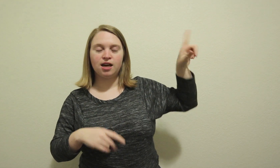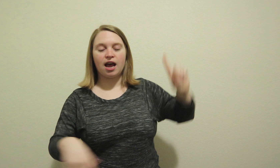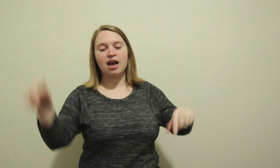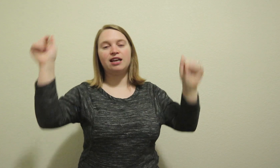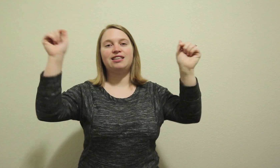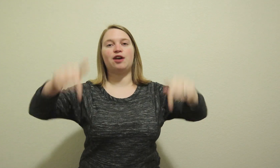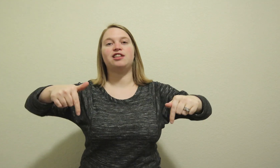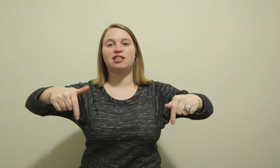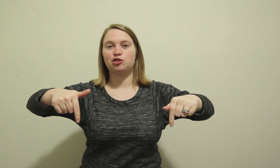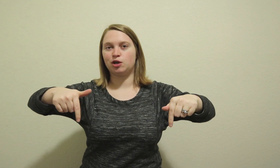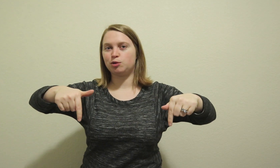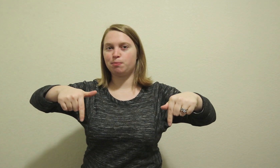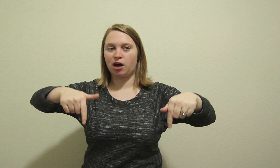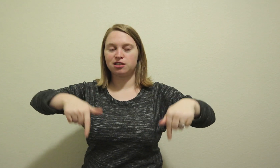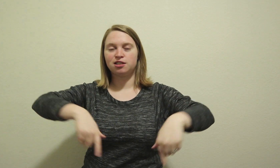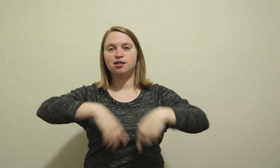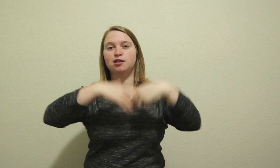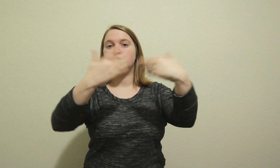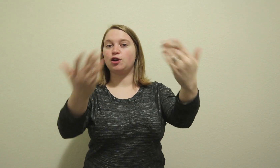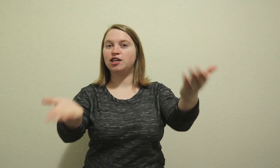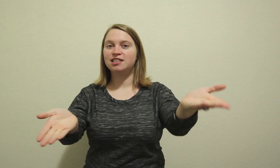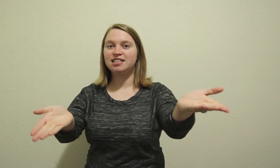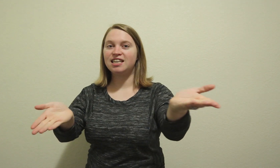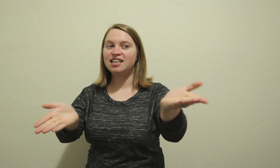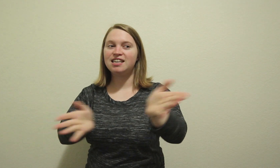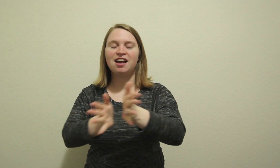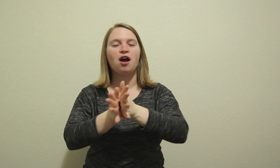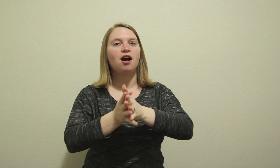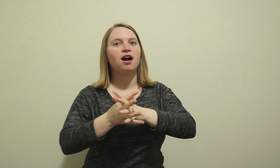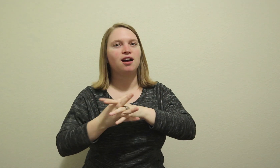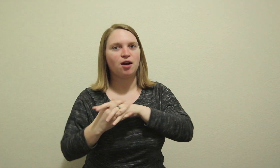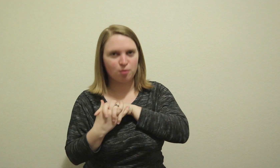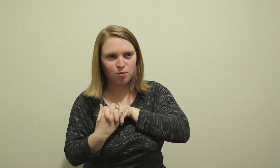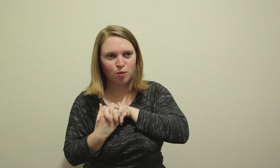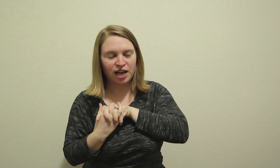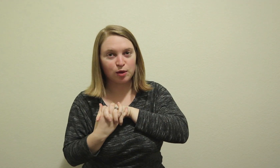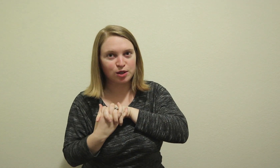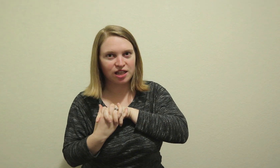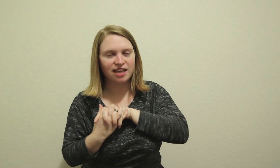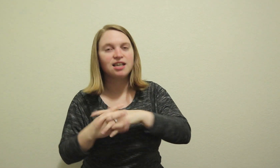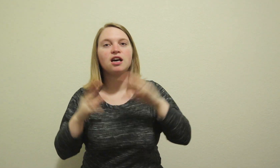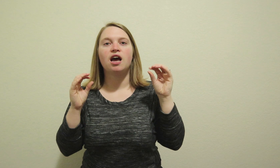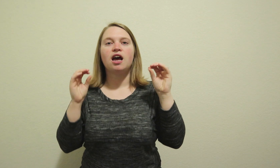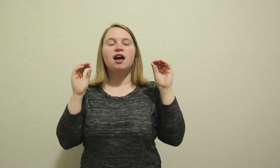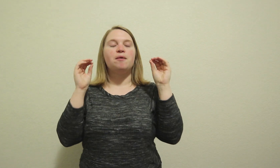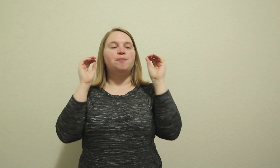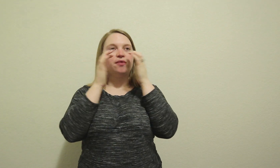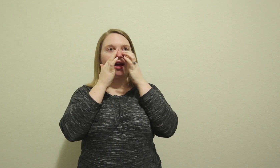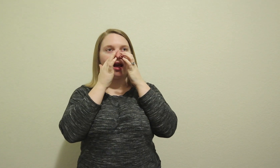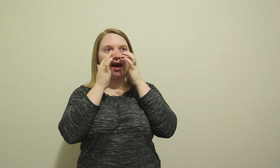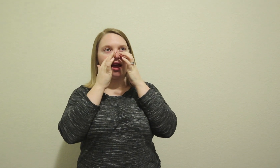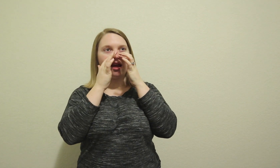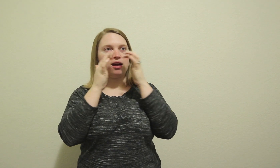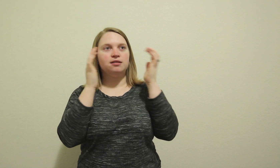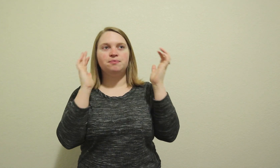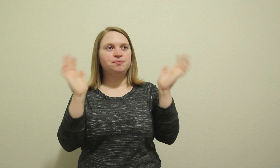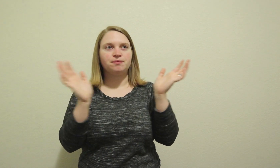and down in the description box so you can see what it looks like And